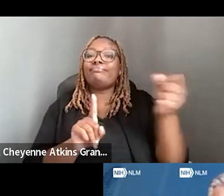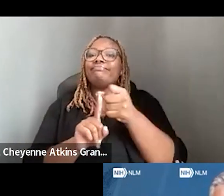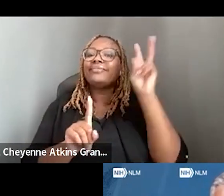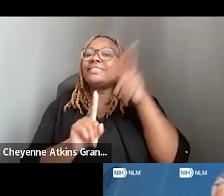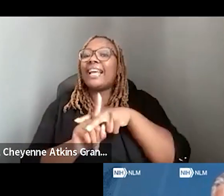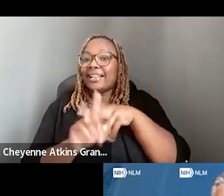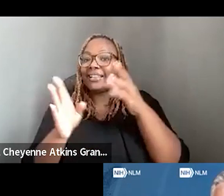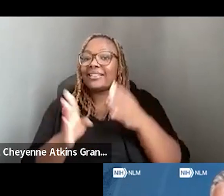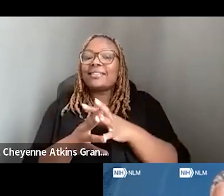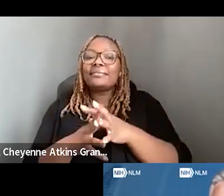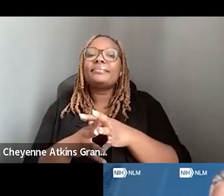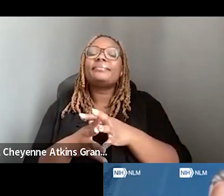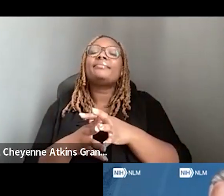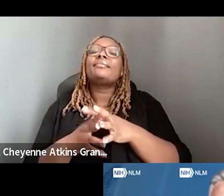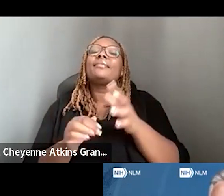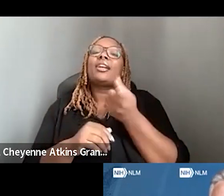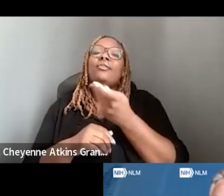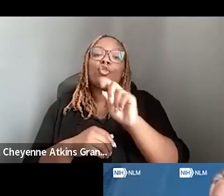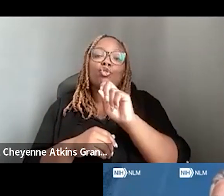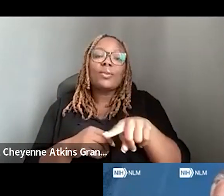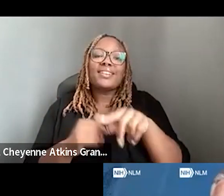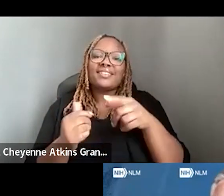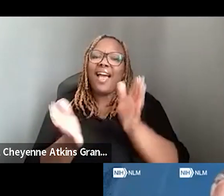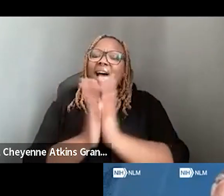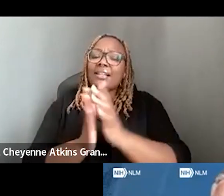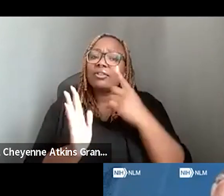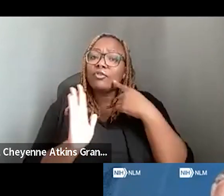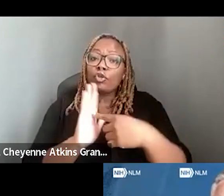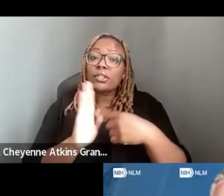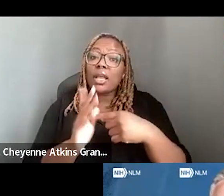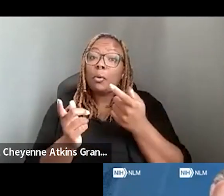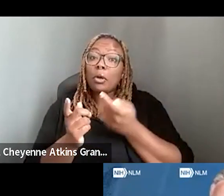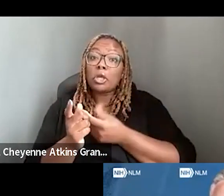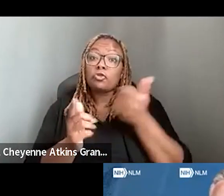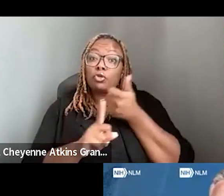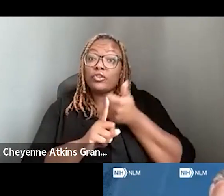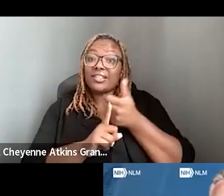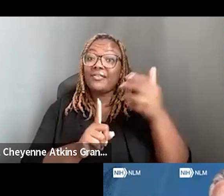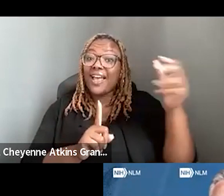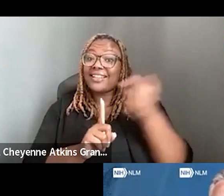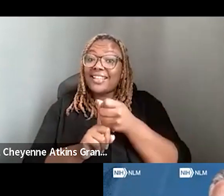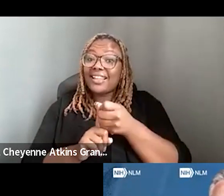So I saw a number of questions asking -- so, for example, can you remove yourself as a delegate? What does a delegate see?